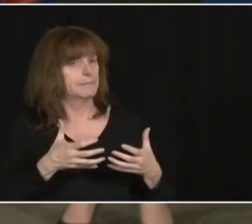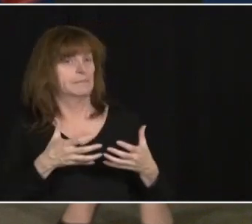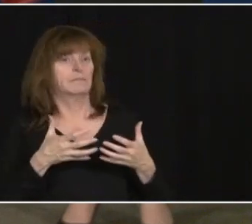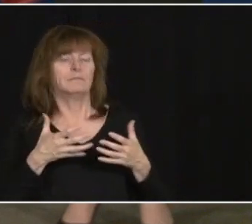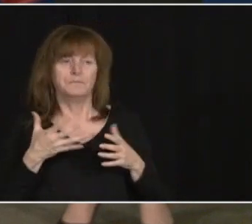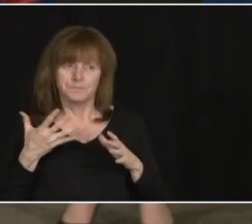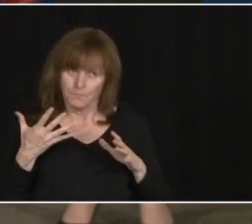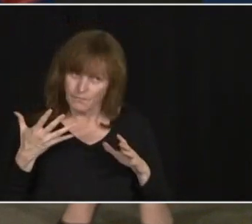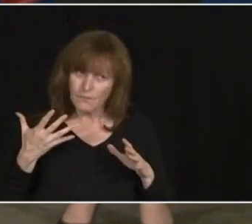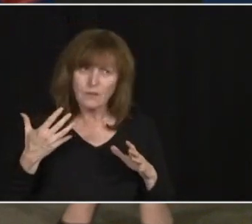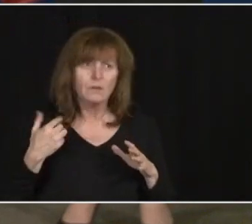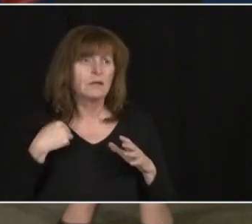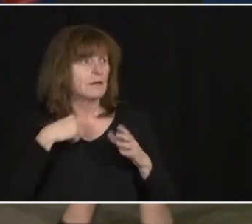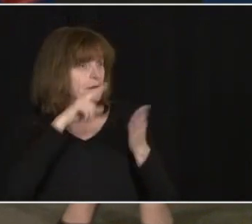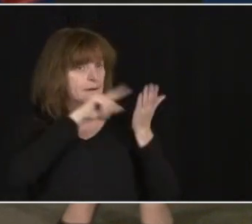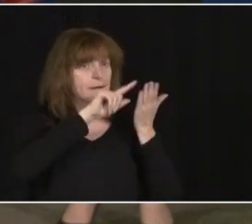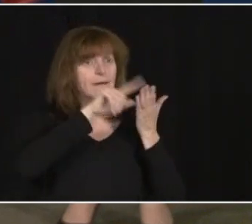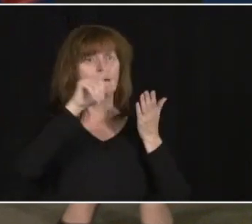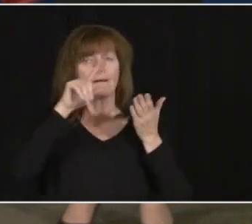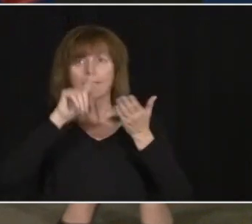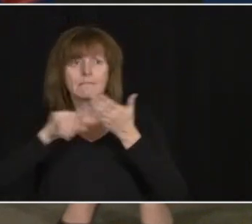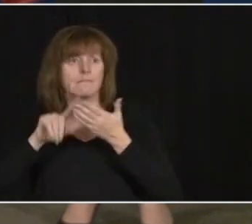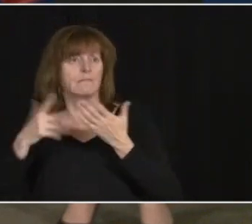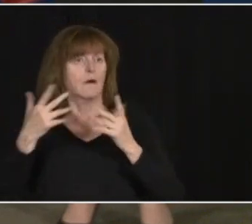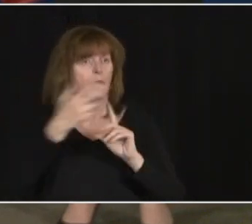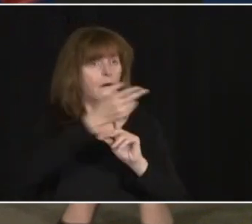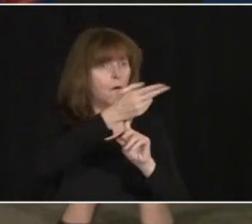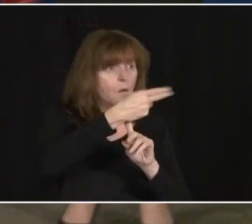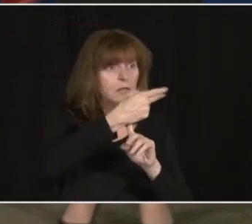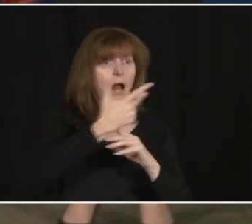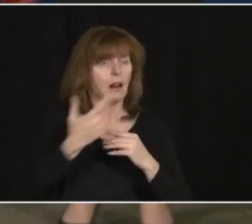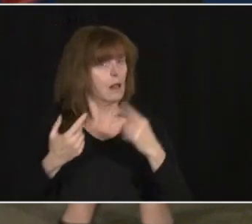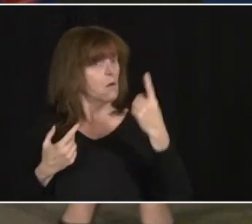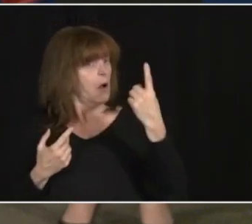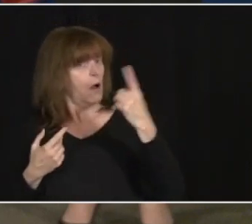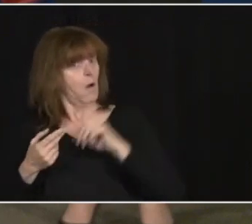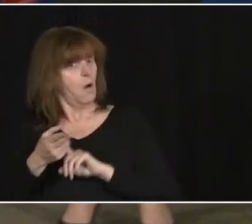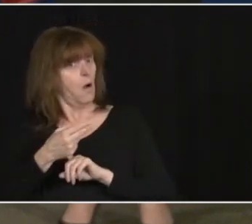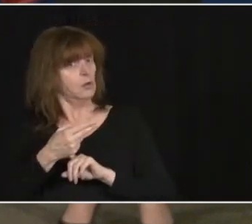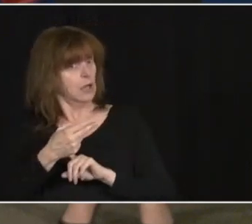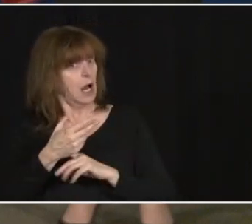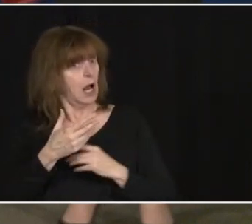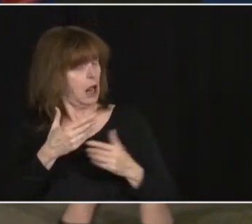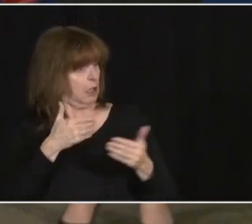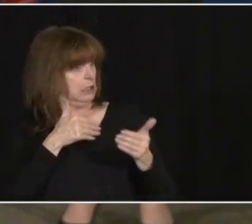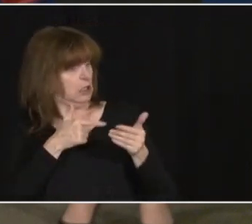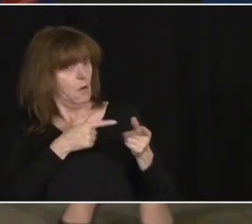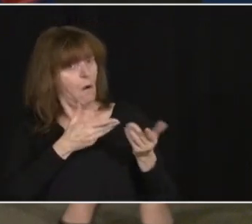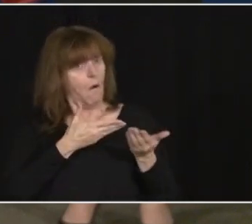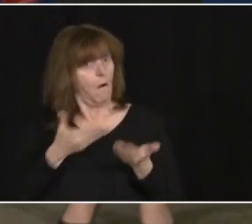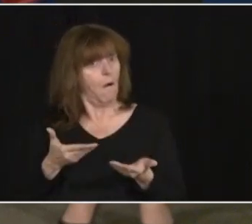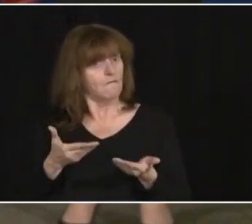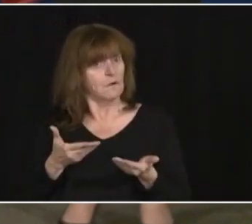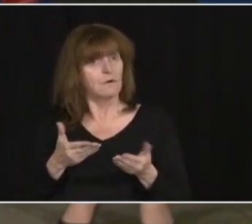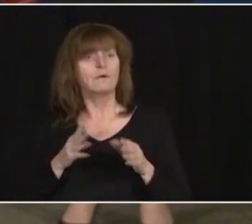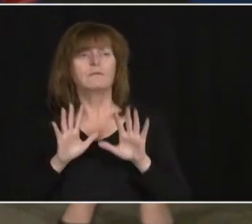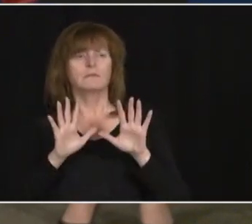There's actually a hotel down the street that has offered this to us. If you don't mind I'm going to pass this over to